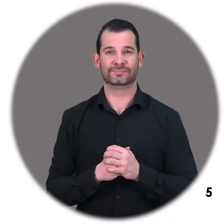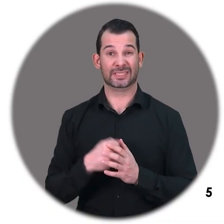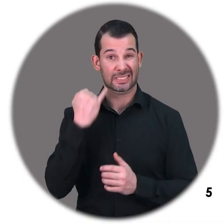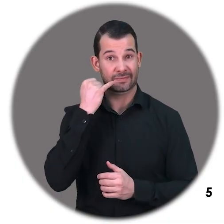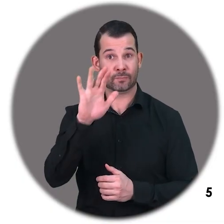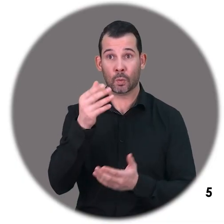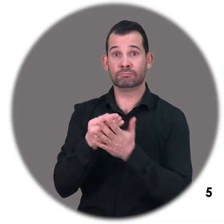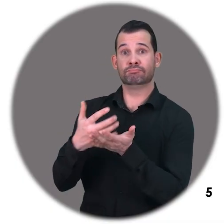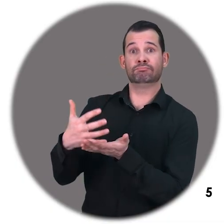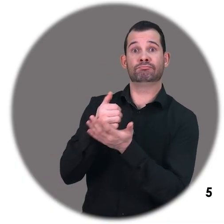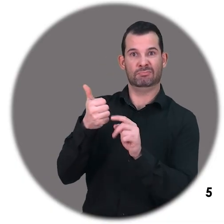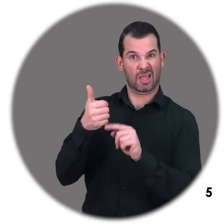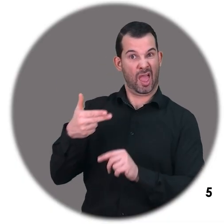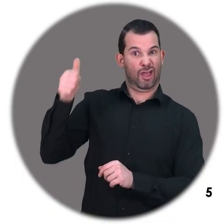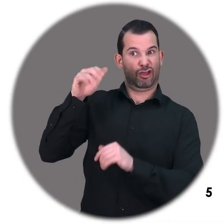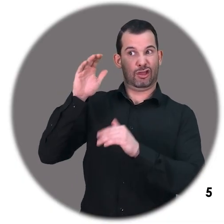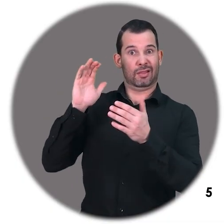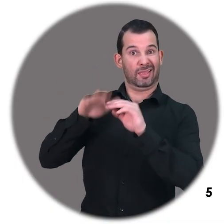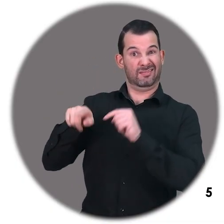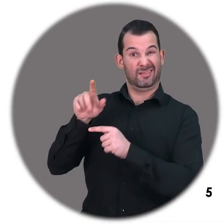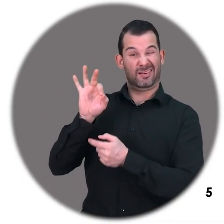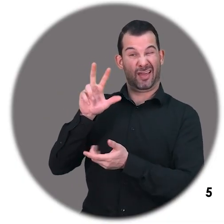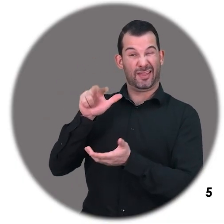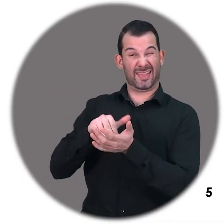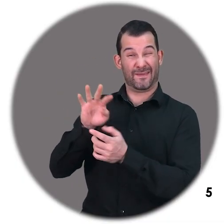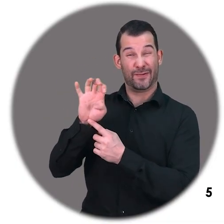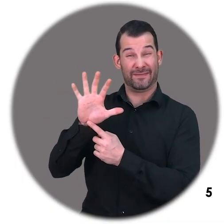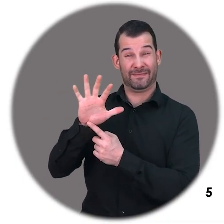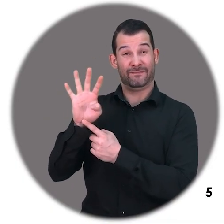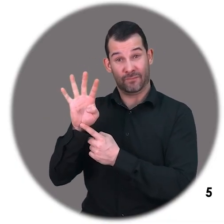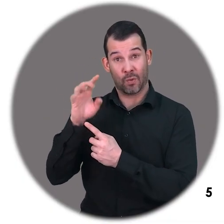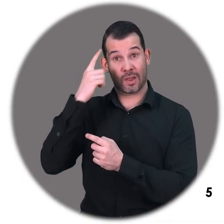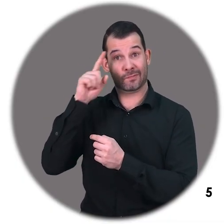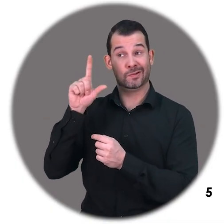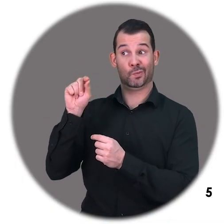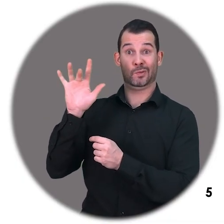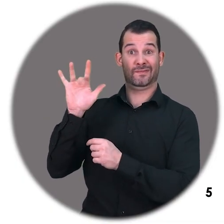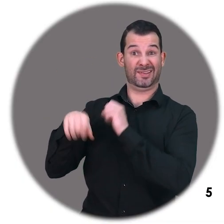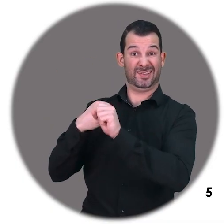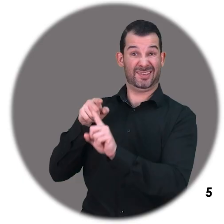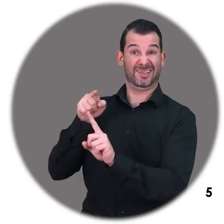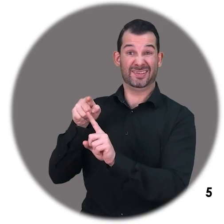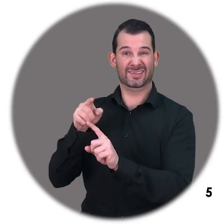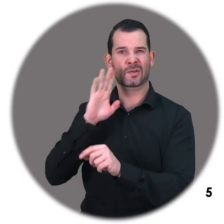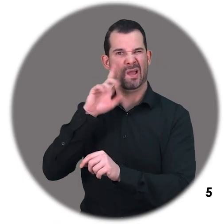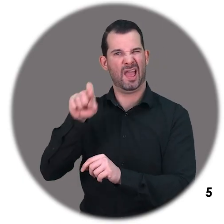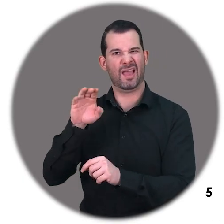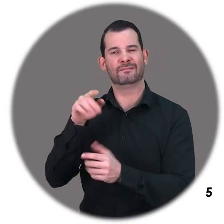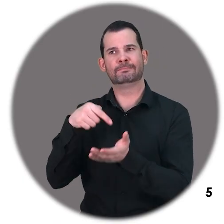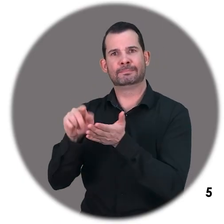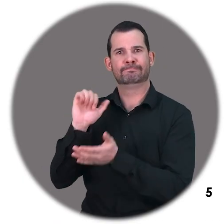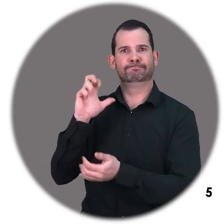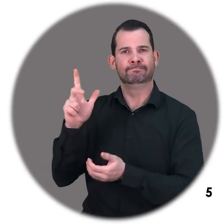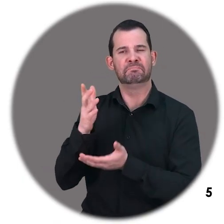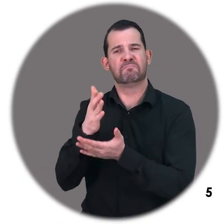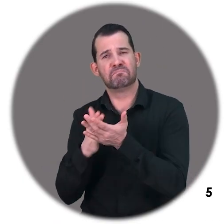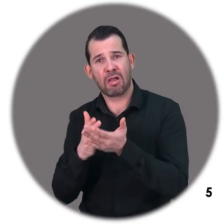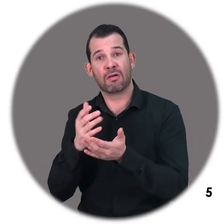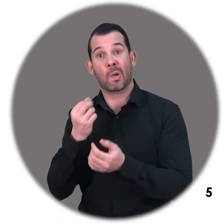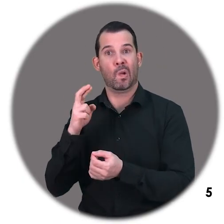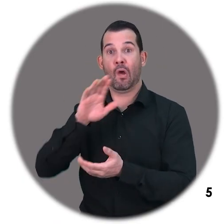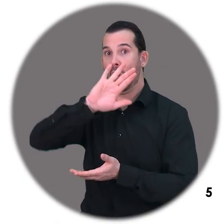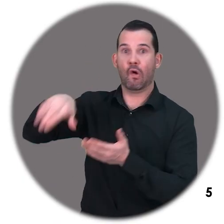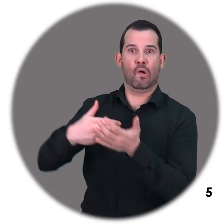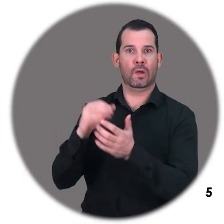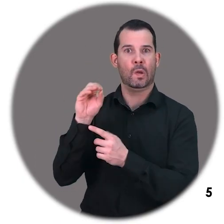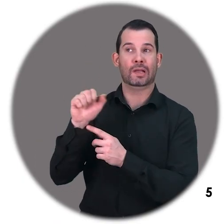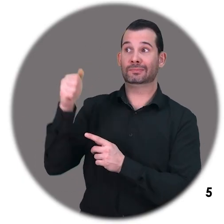If your income is higher than $93,454 for 2025, you will have to repay part of